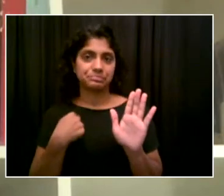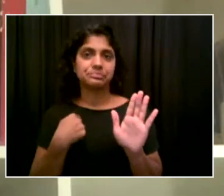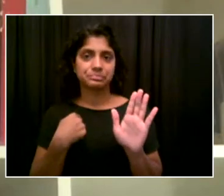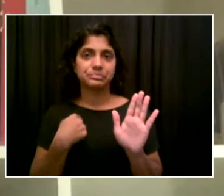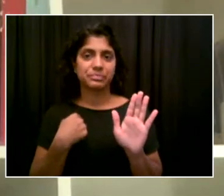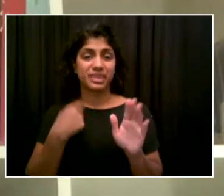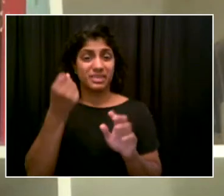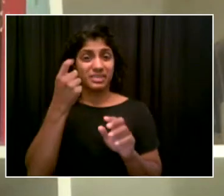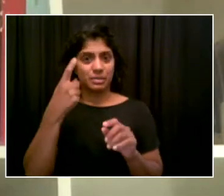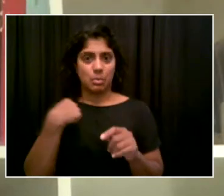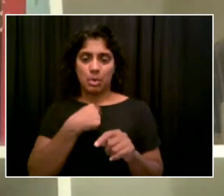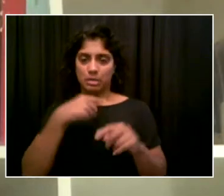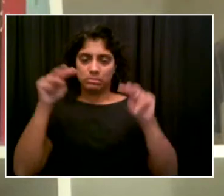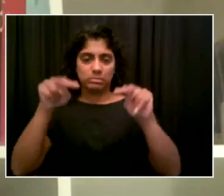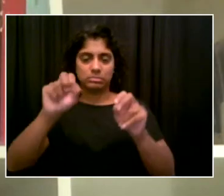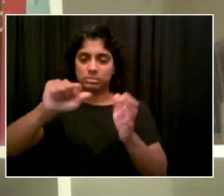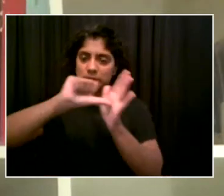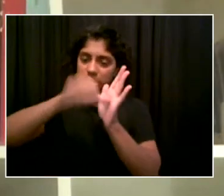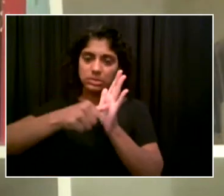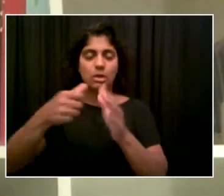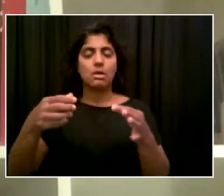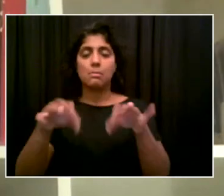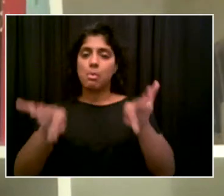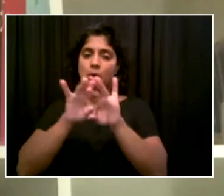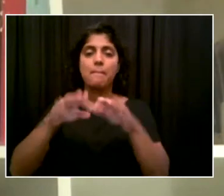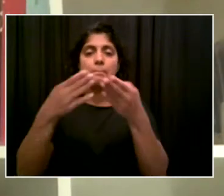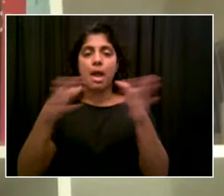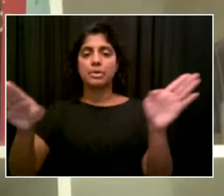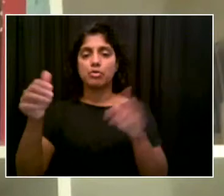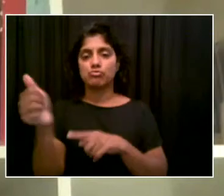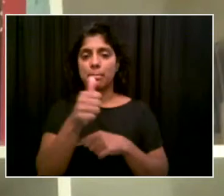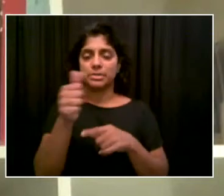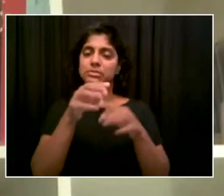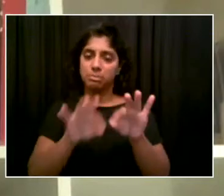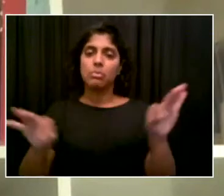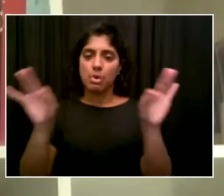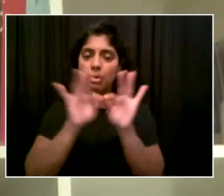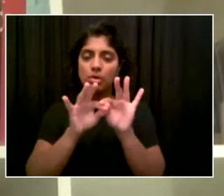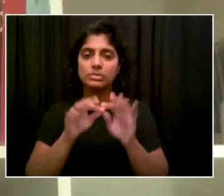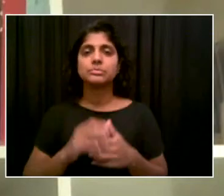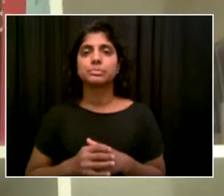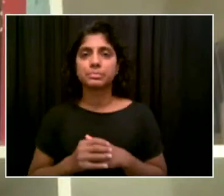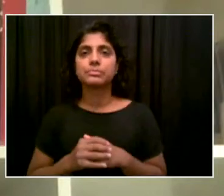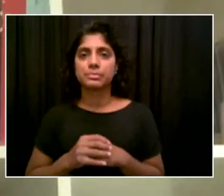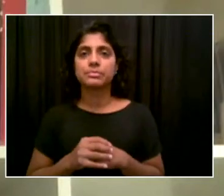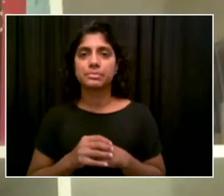SUSTAINABLE MOBILITY IN THE METROPOLITAN AREA AND 27 YEARS.